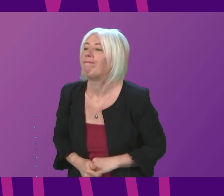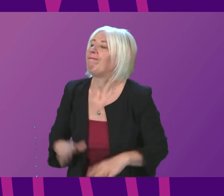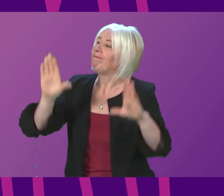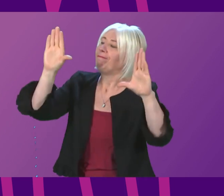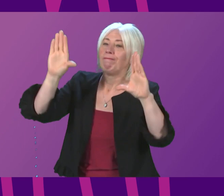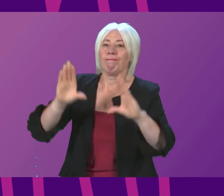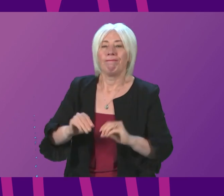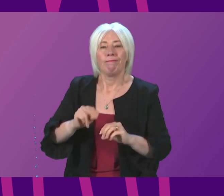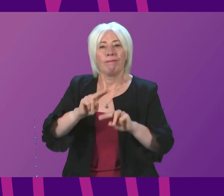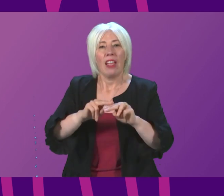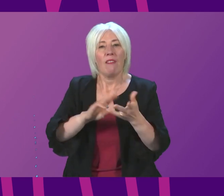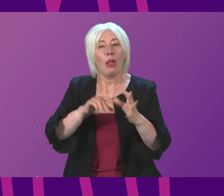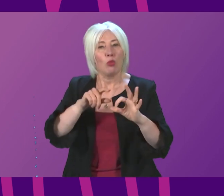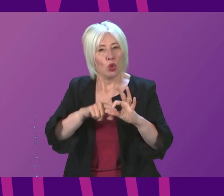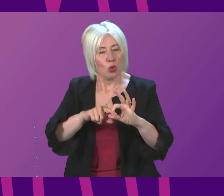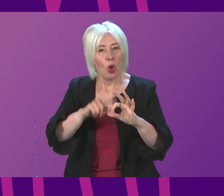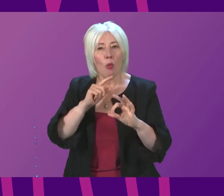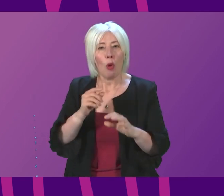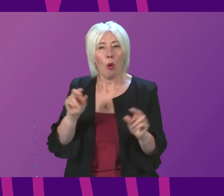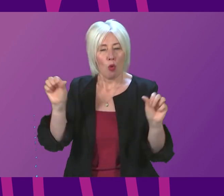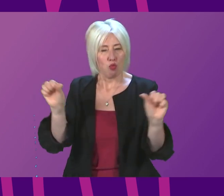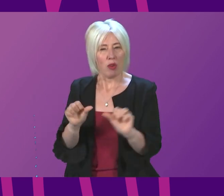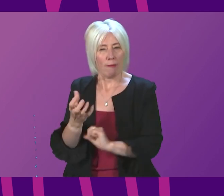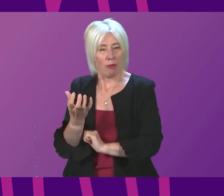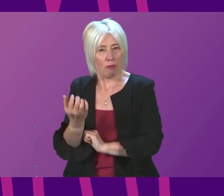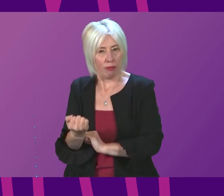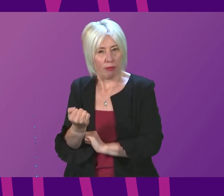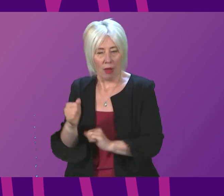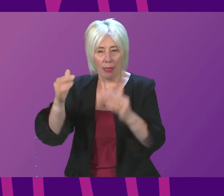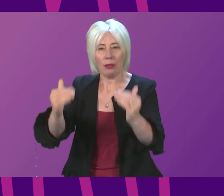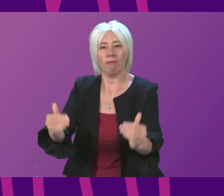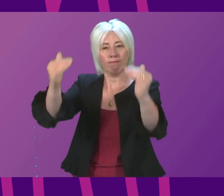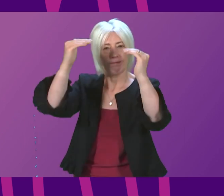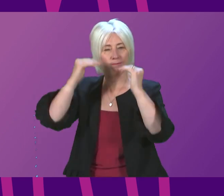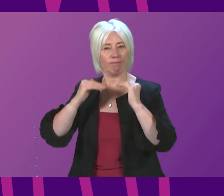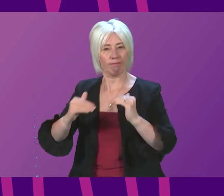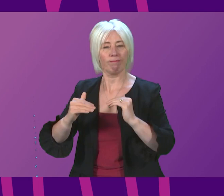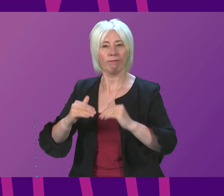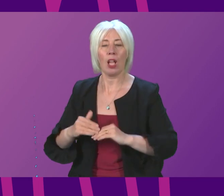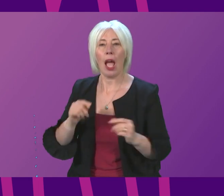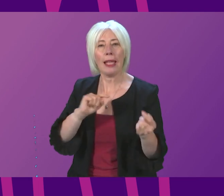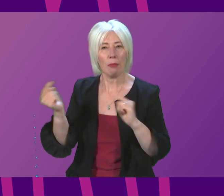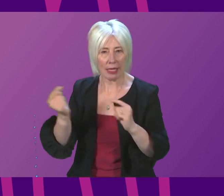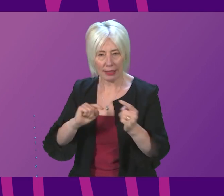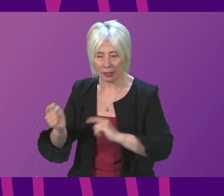There will be a brief pause before we move to the next item of business, which is a members’ business debate in the name of Christine Grahame.